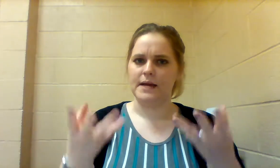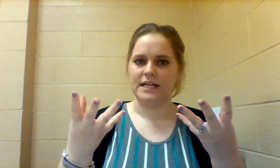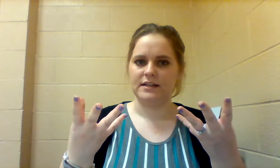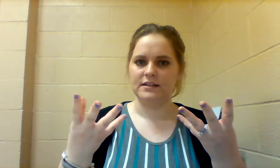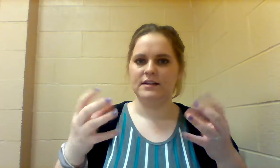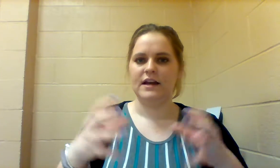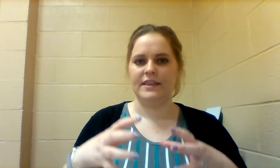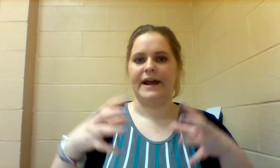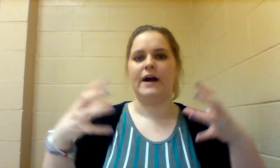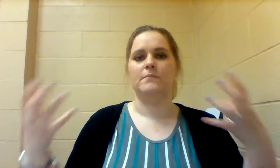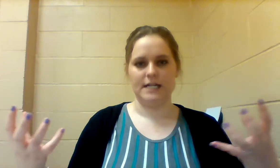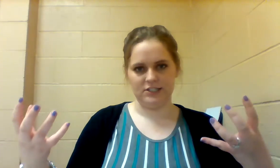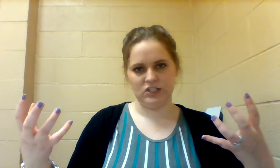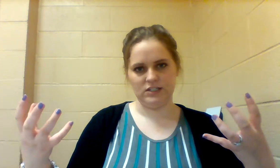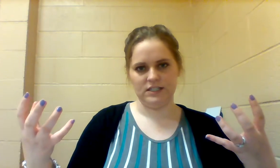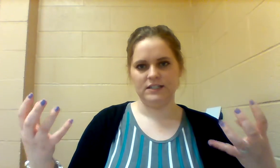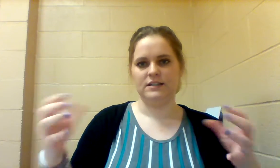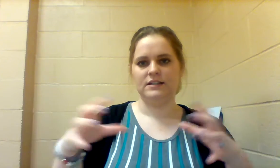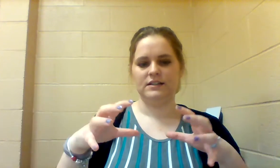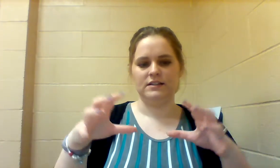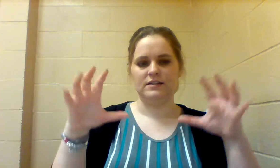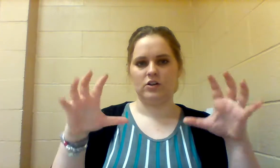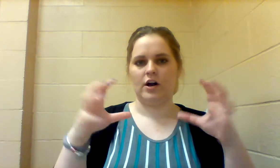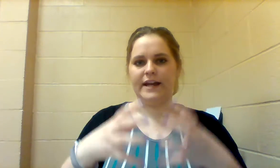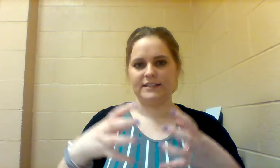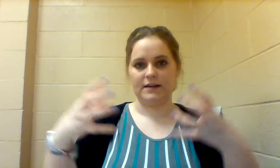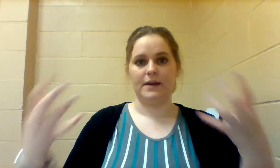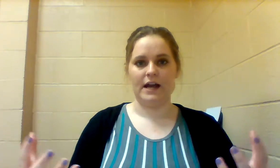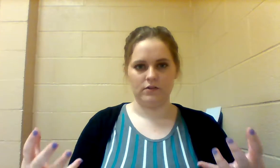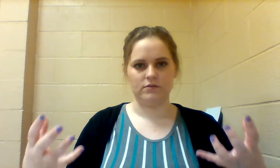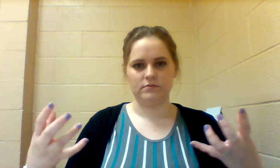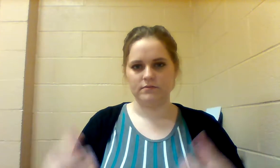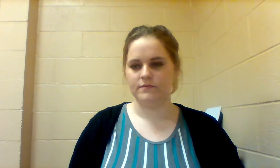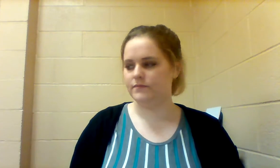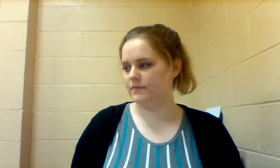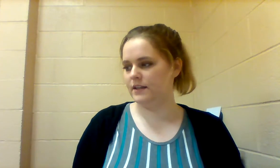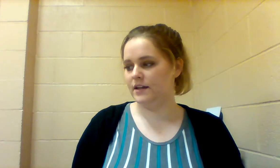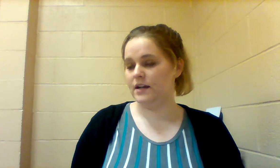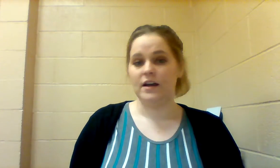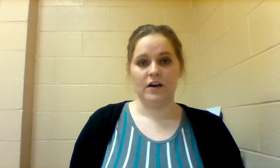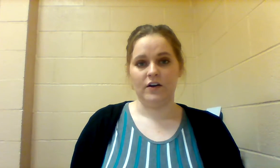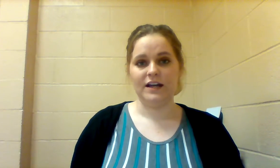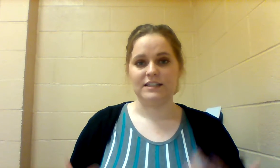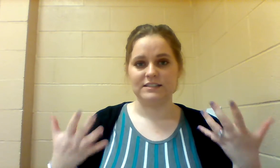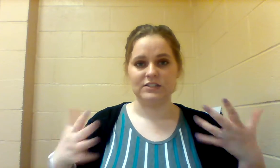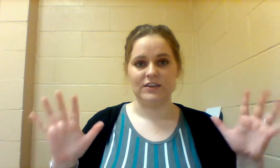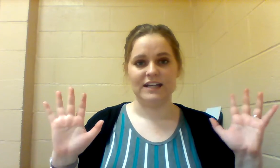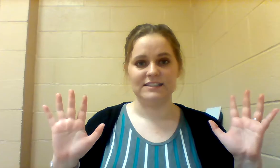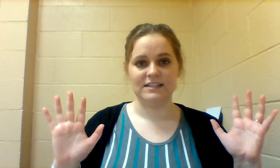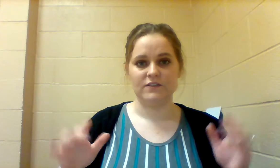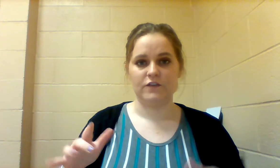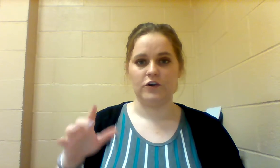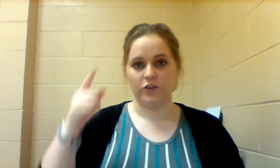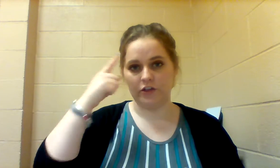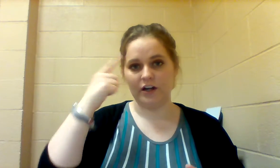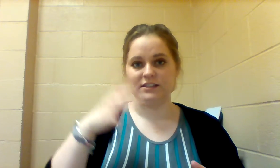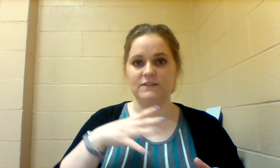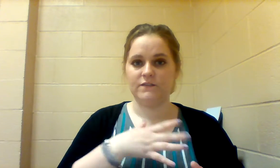and then HOW MUCH claw hands coming out alright so that's it for THOUGHTS and FEELINGS